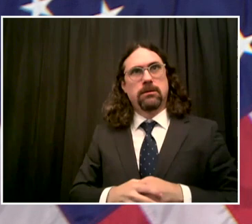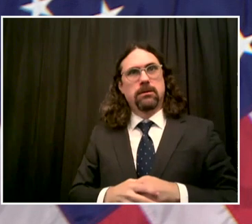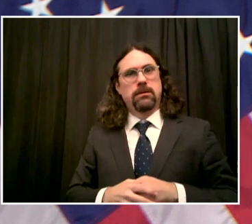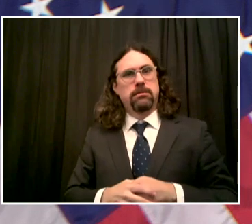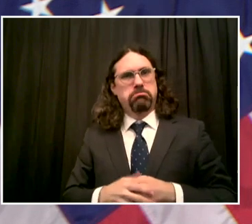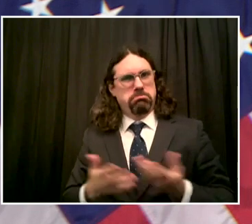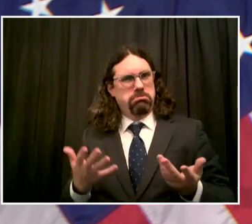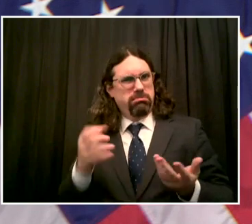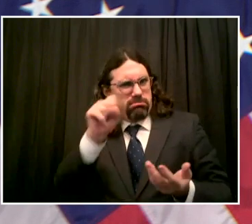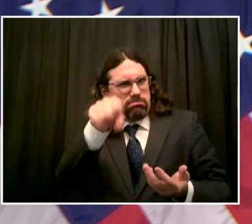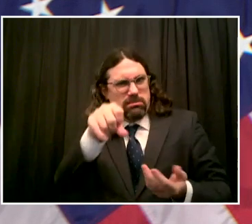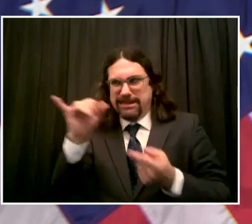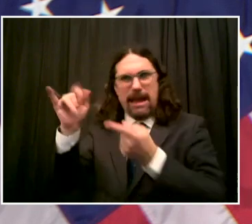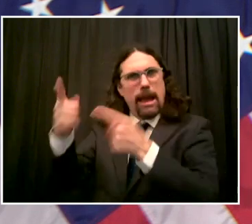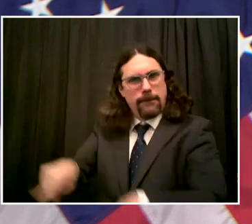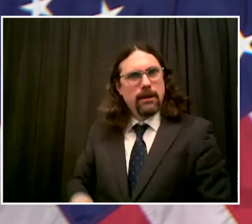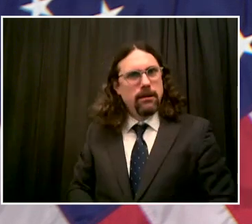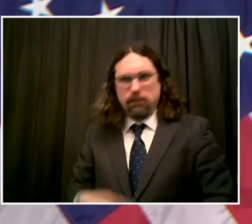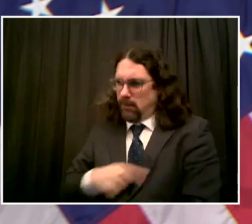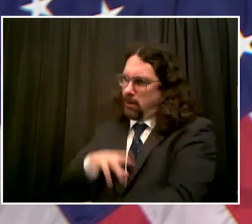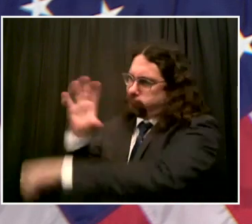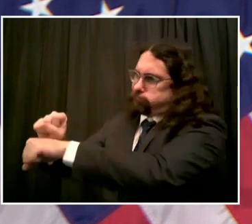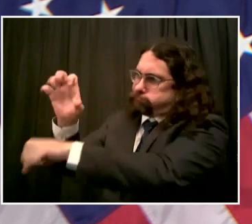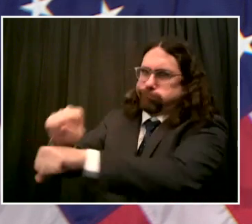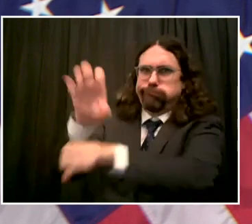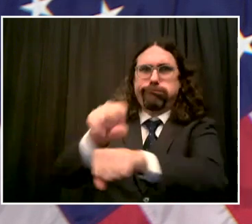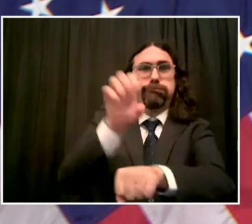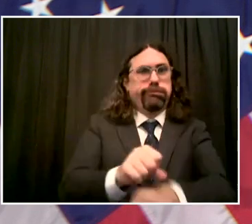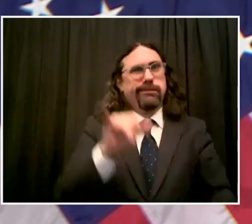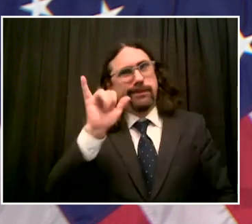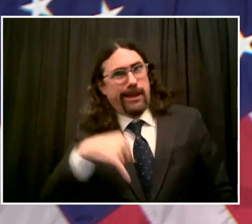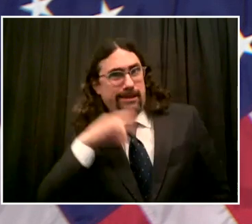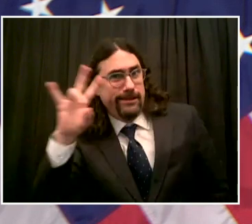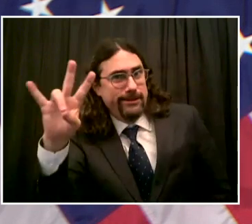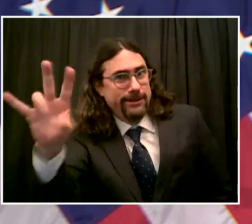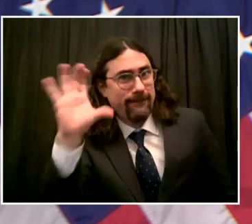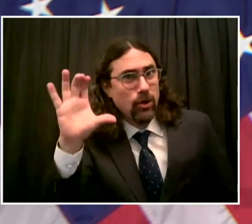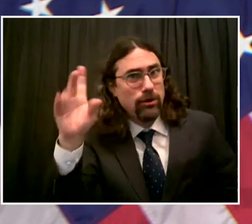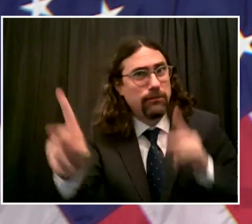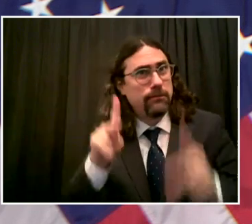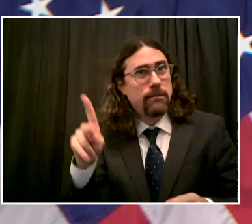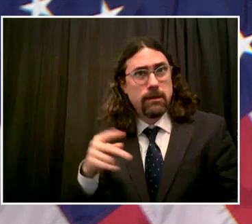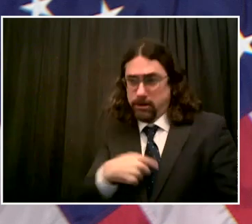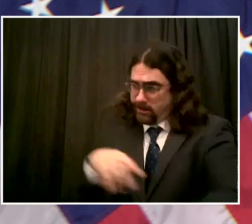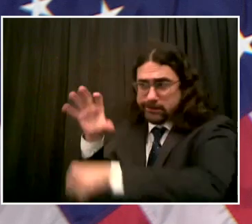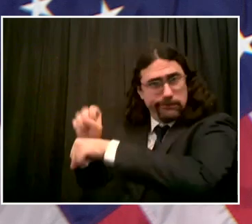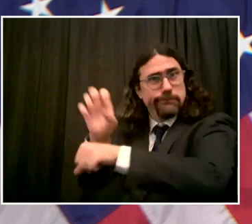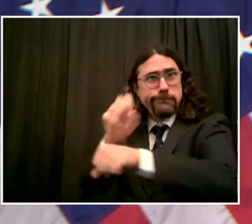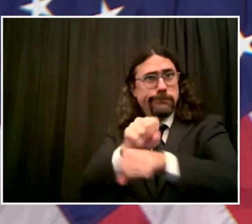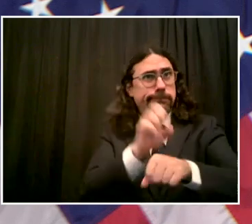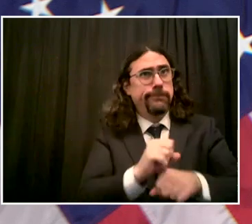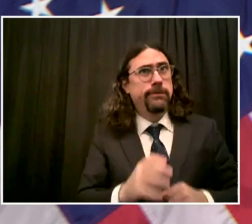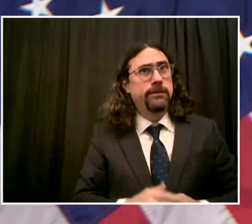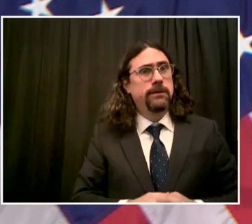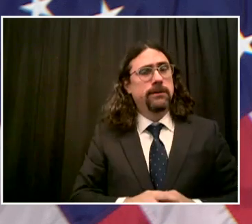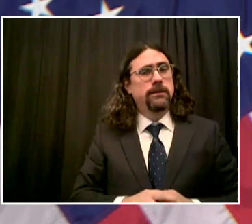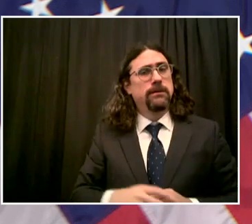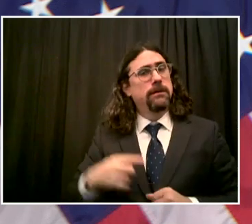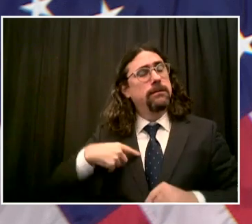RESOURCES AROUND TO MAKE SURE THAT NEW YORKERS ARE SAY FIRST